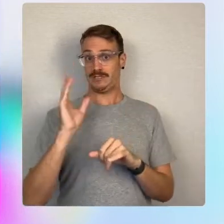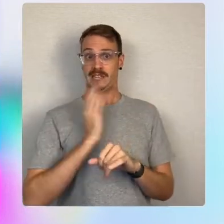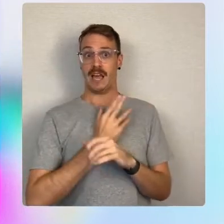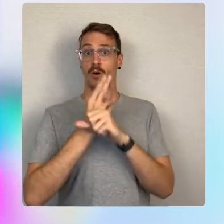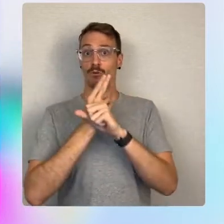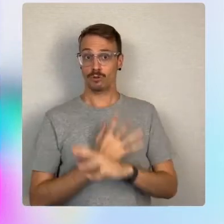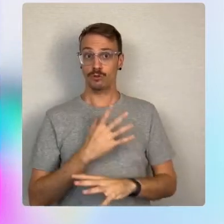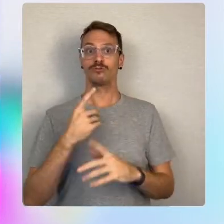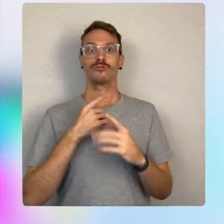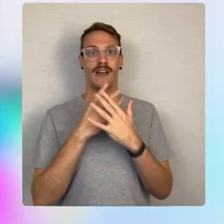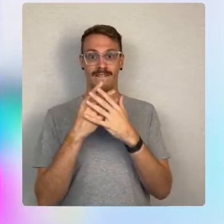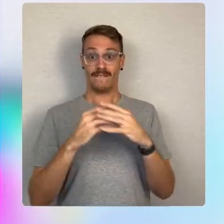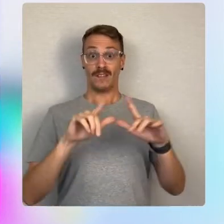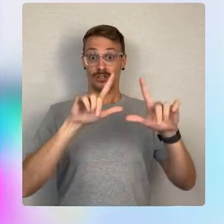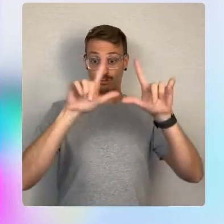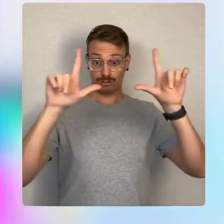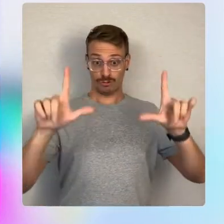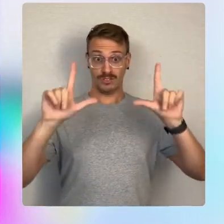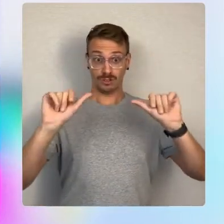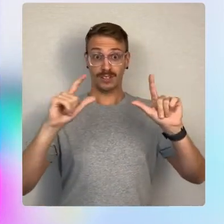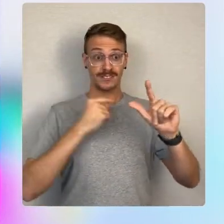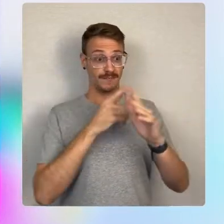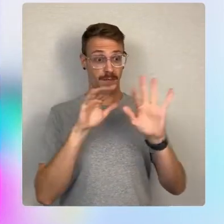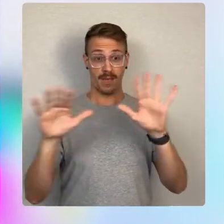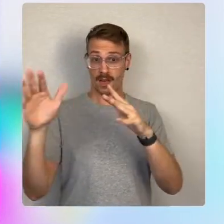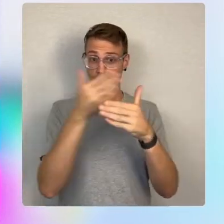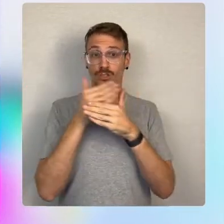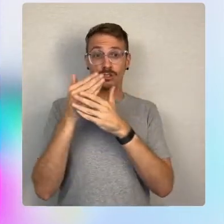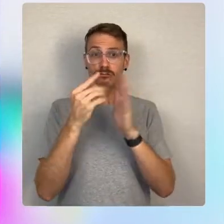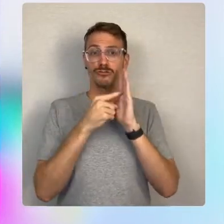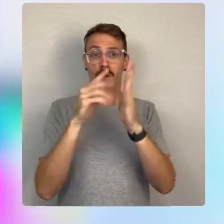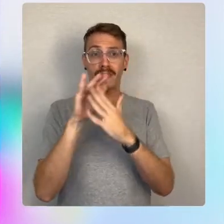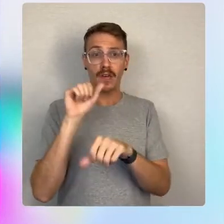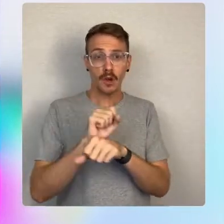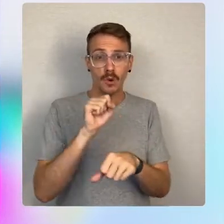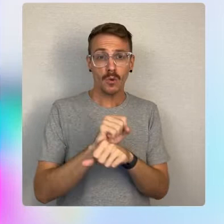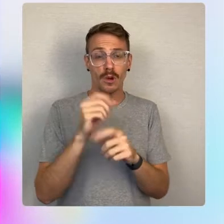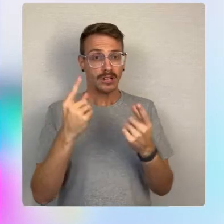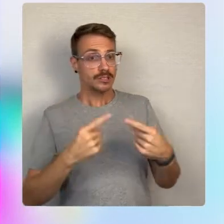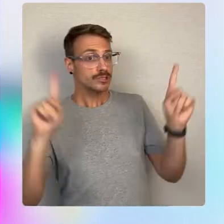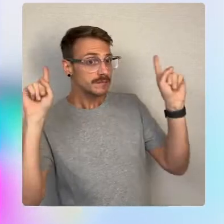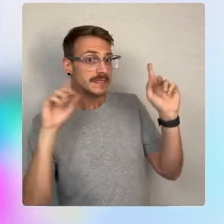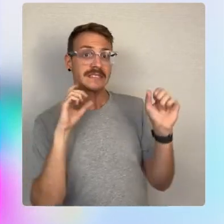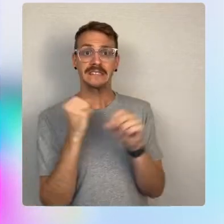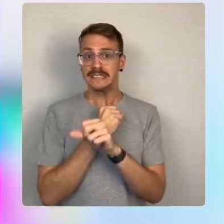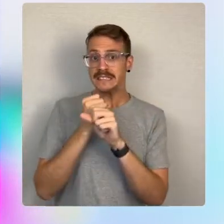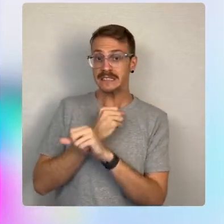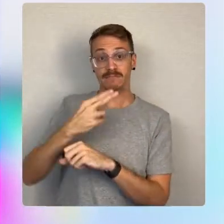sharing screenshots from FitXR, showing their workout statistics, achievements or high scores.